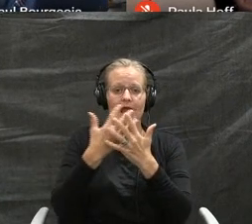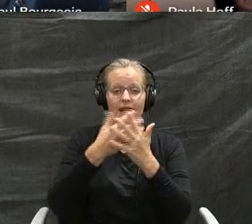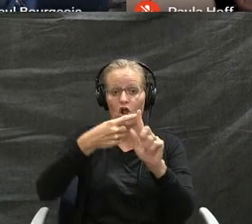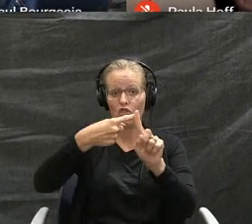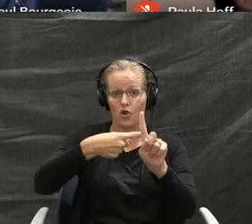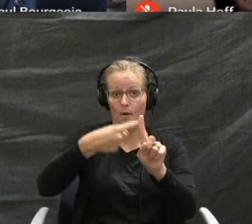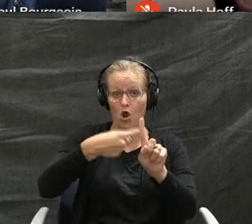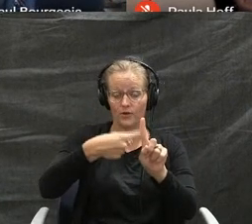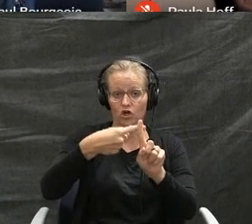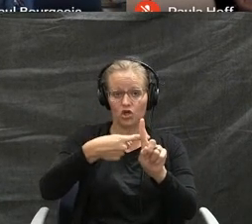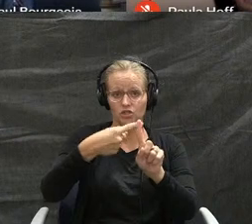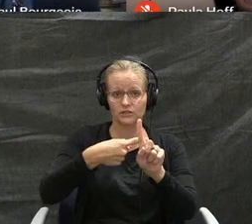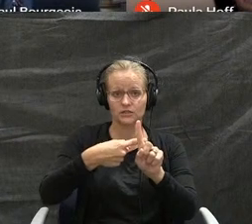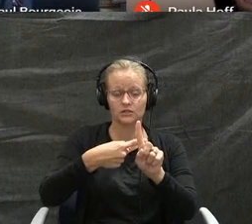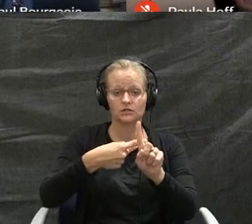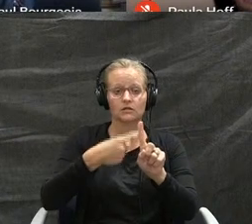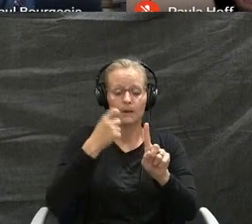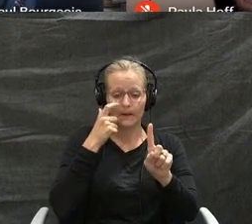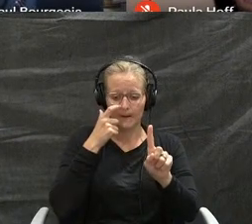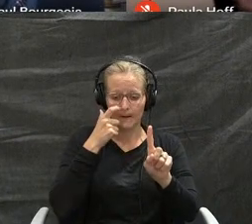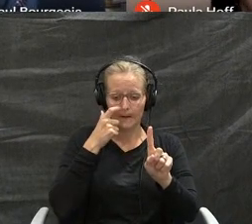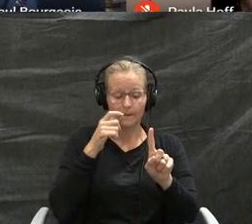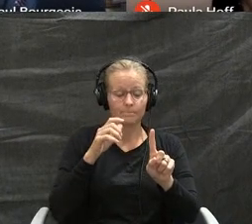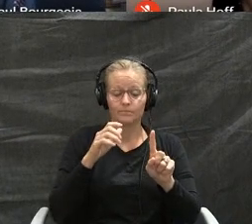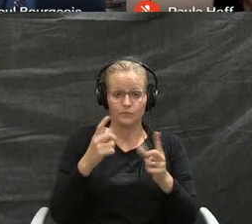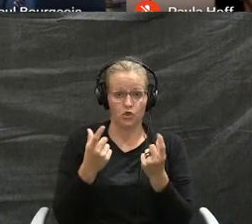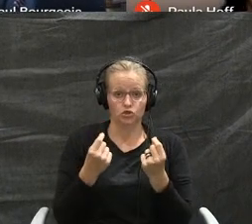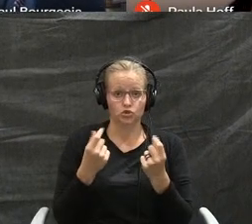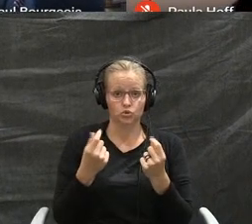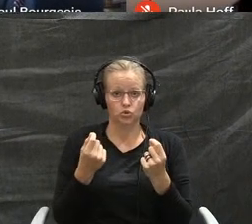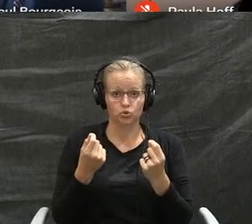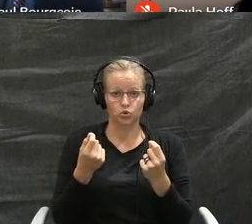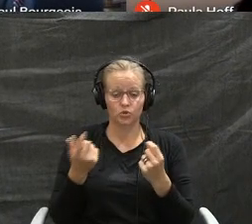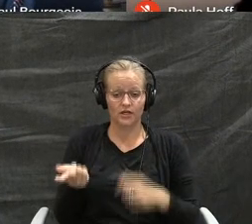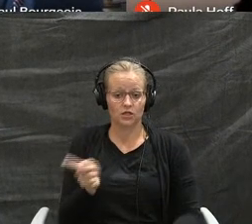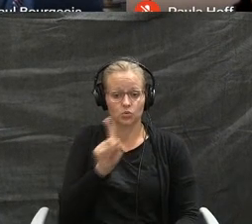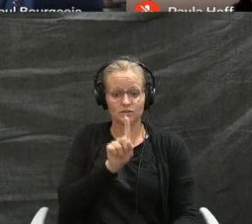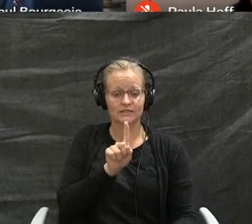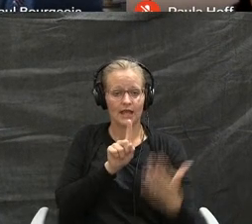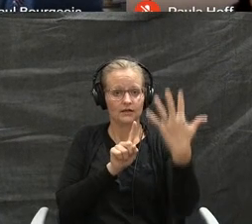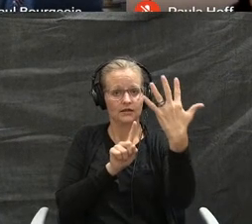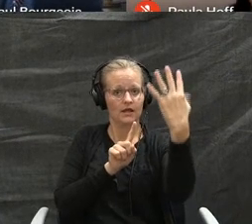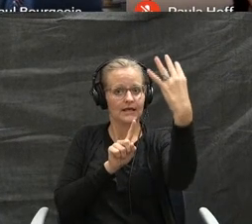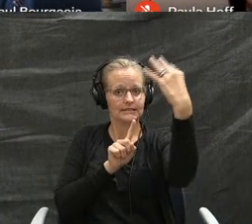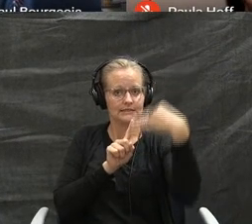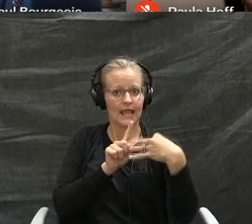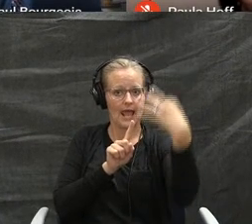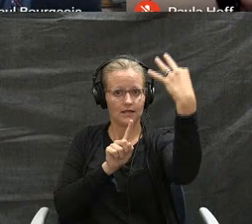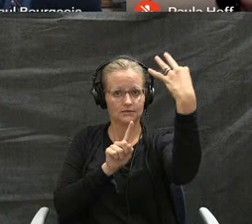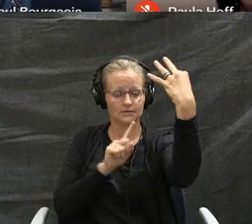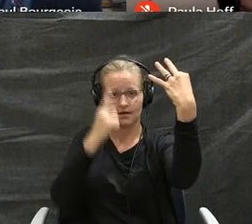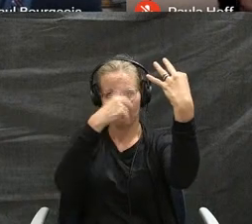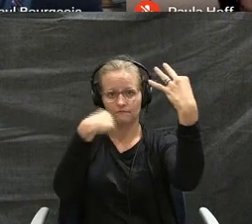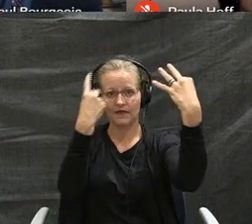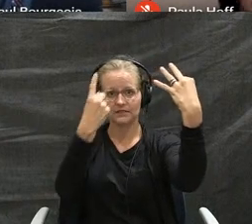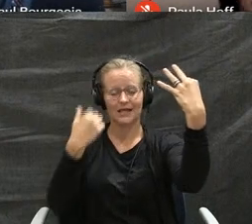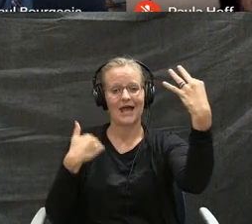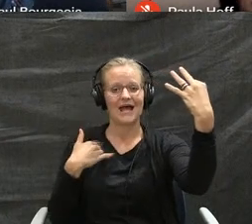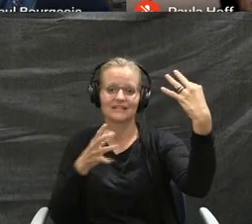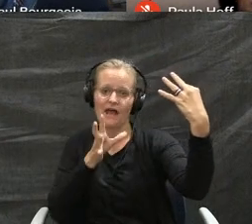in front of it and it scans your face and gives you a temperature and there's a verbal readout that anybody in the main office